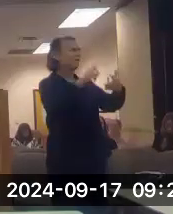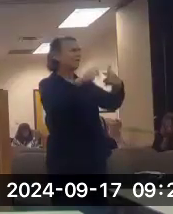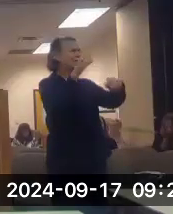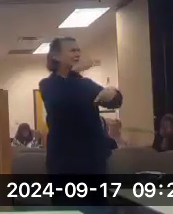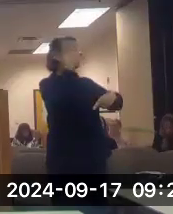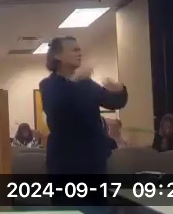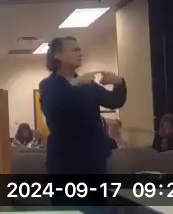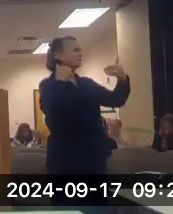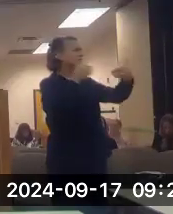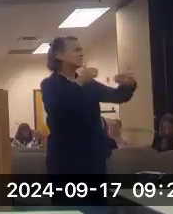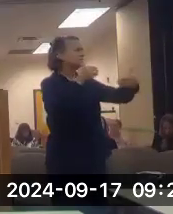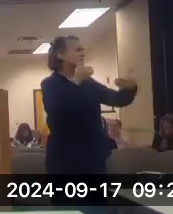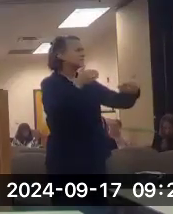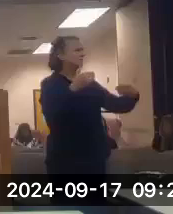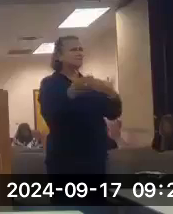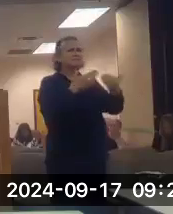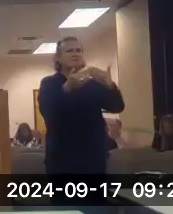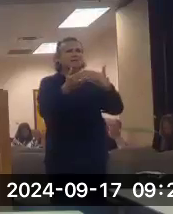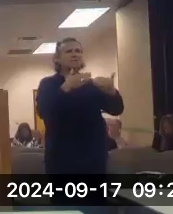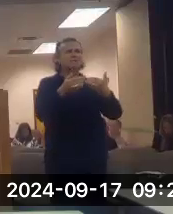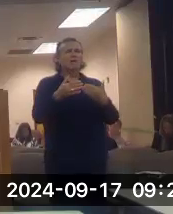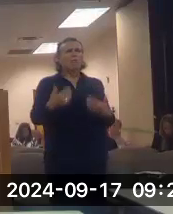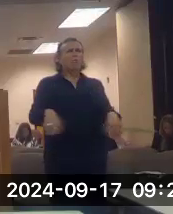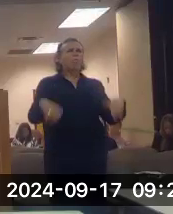Reginald Parson: and it's as a plain reading of the statutes